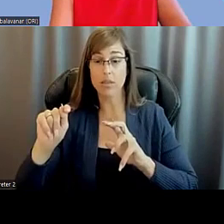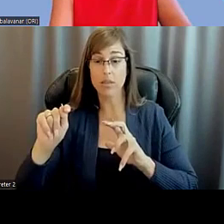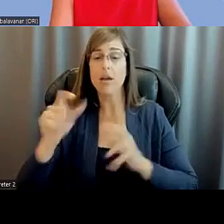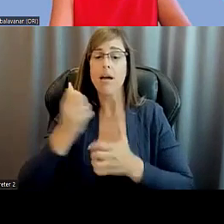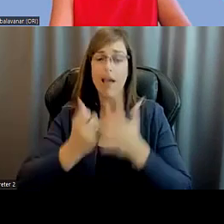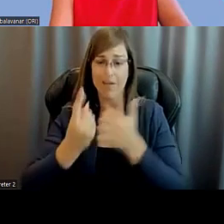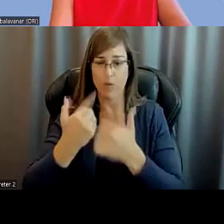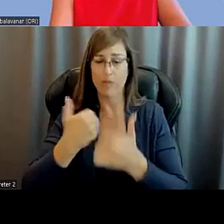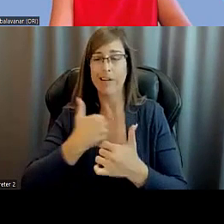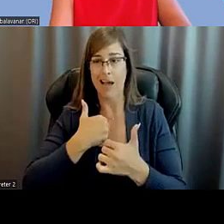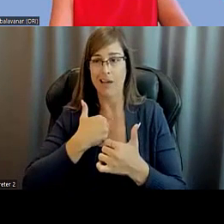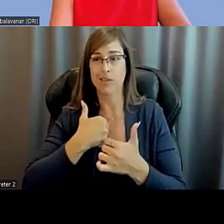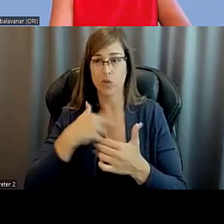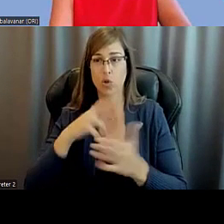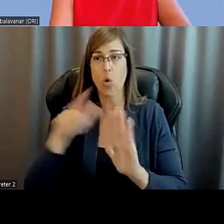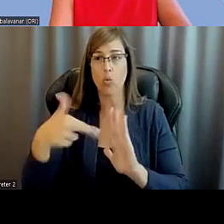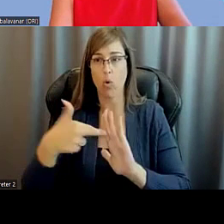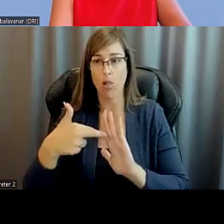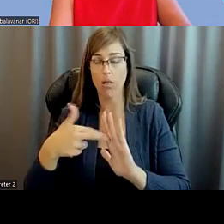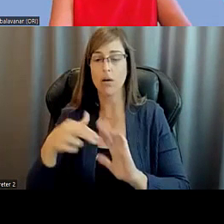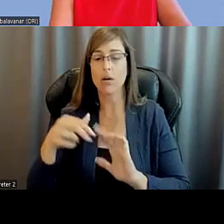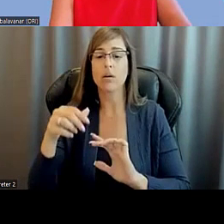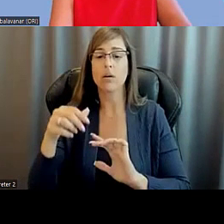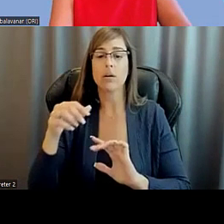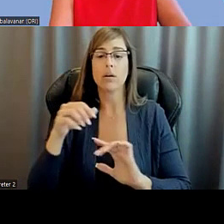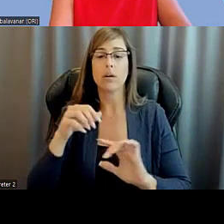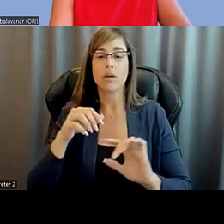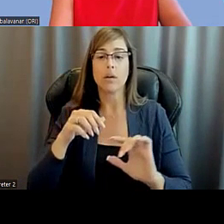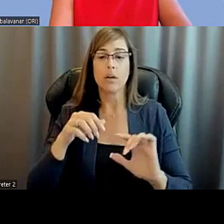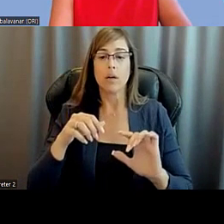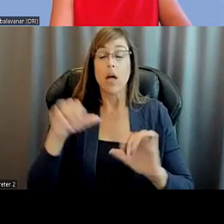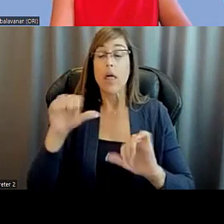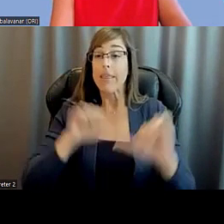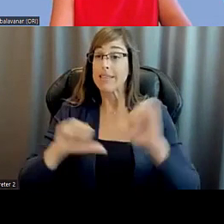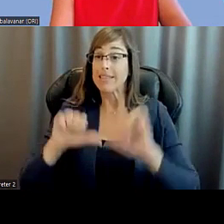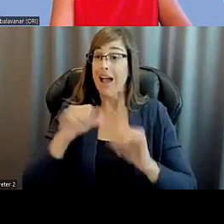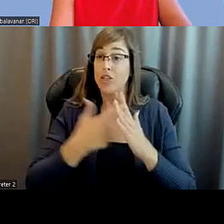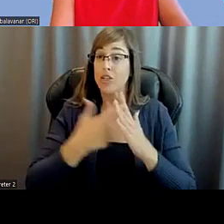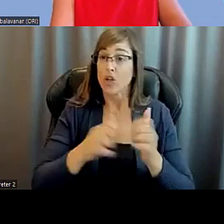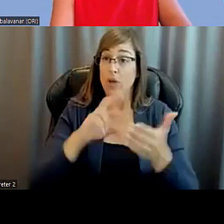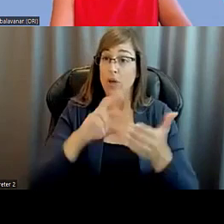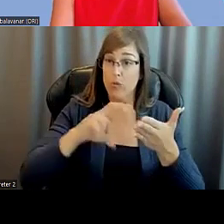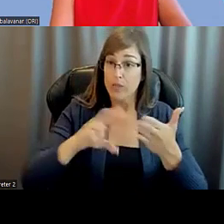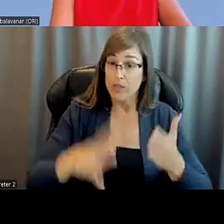and the science starts with the researchers funded by funding agencies,